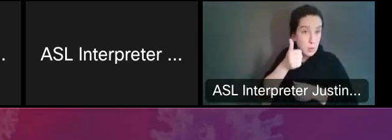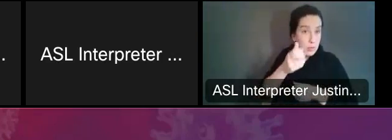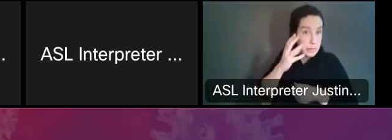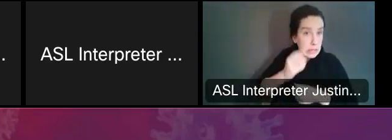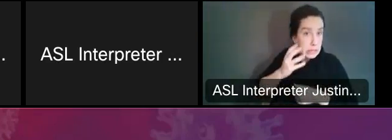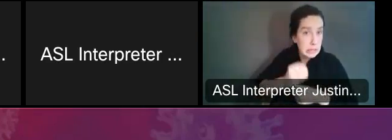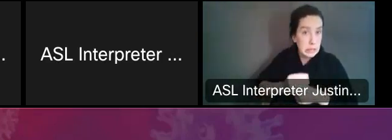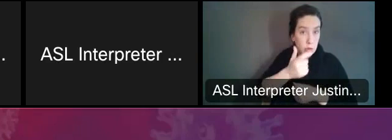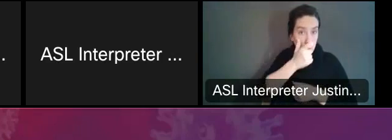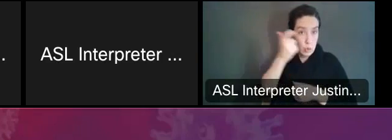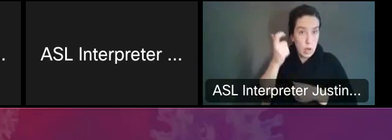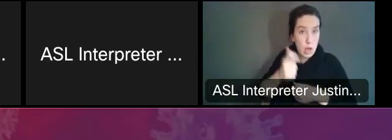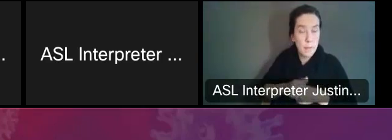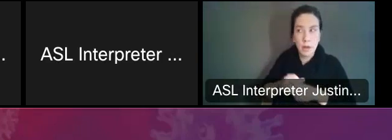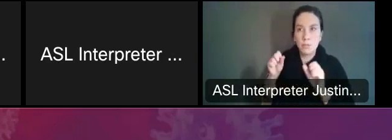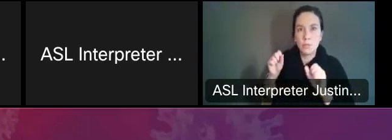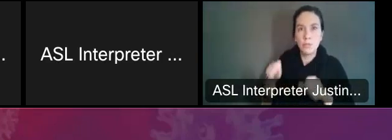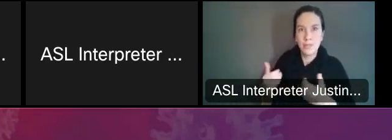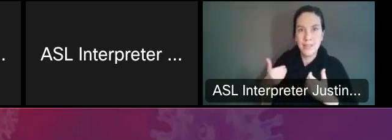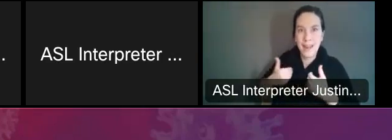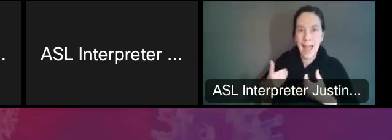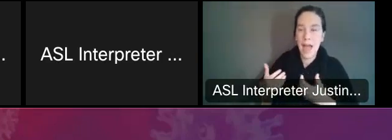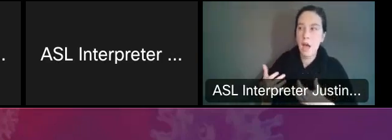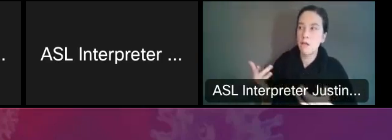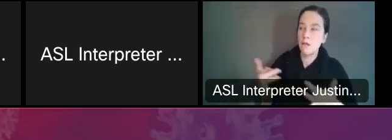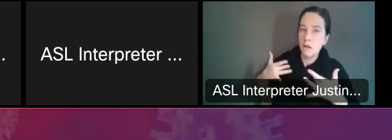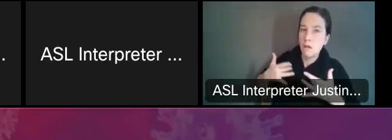There are many reasons why people experience hesitancy.